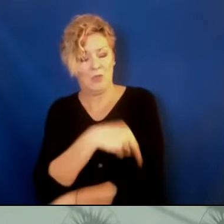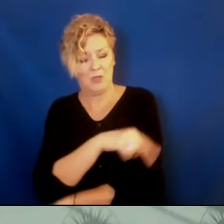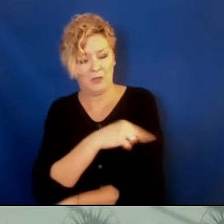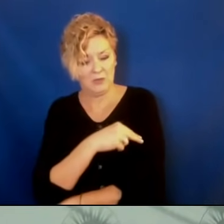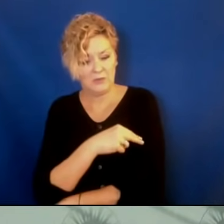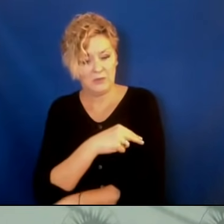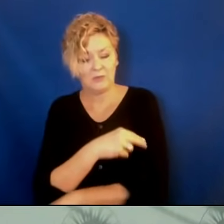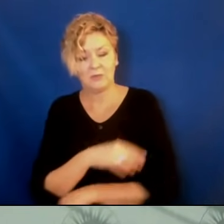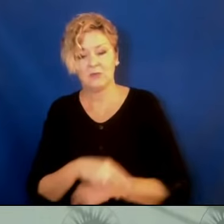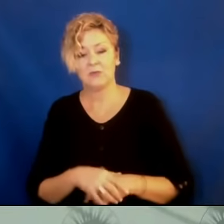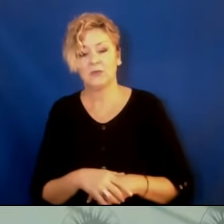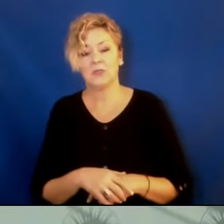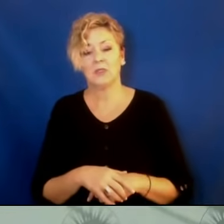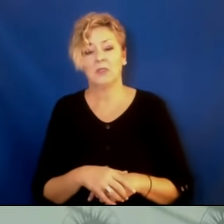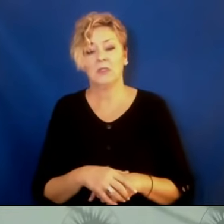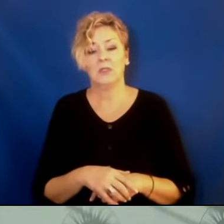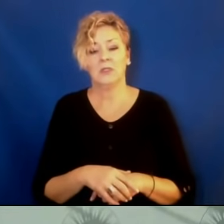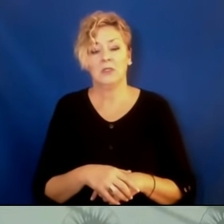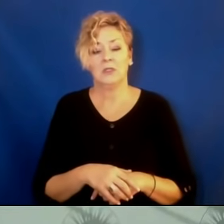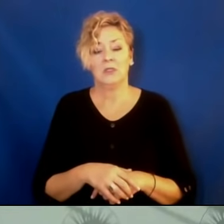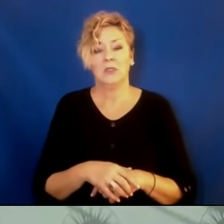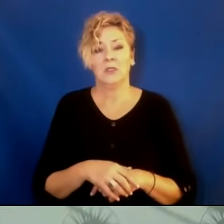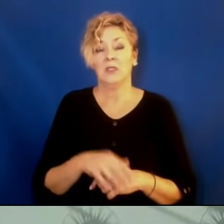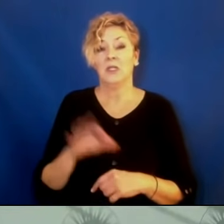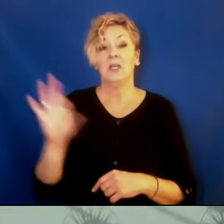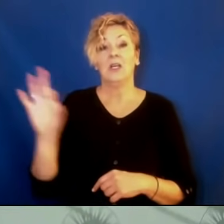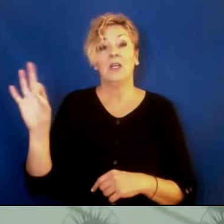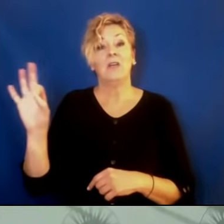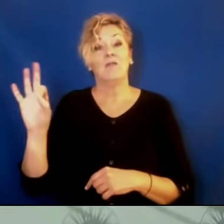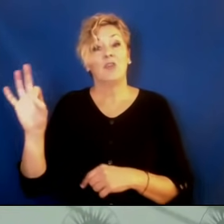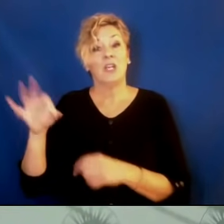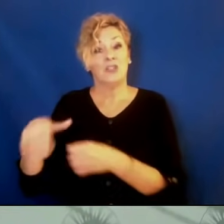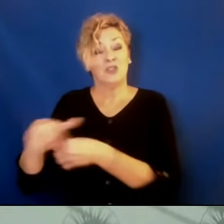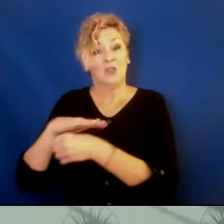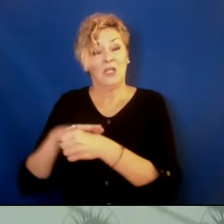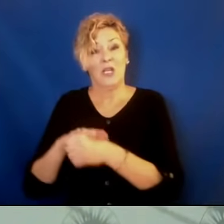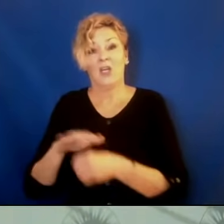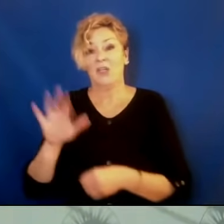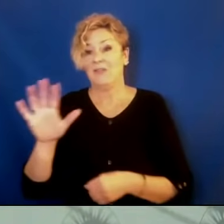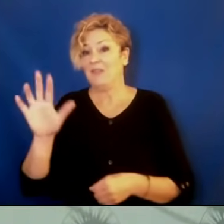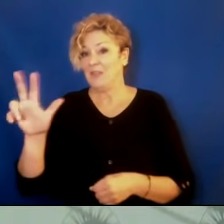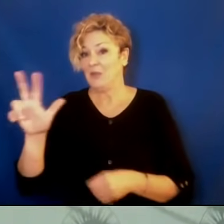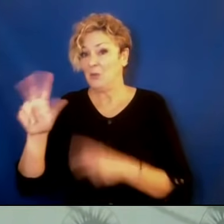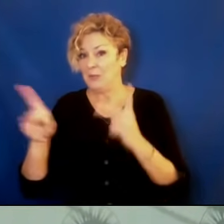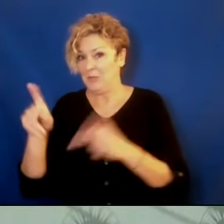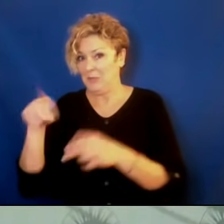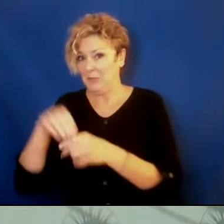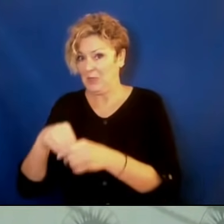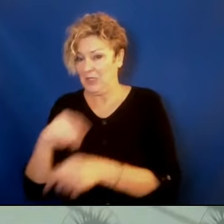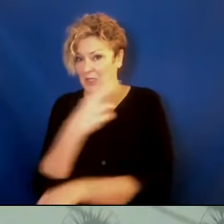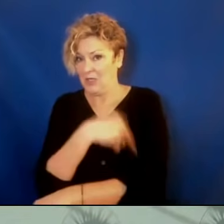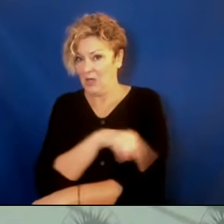I know we have people in the hospital in our acute care hospitals continue to manage while the pressures of